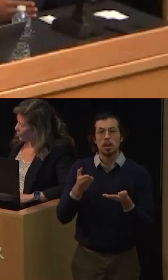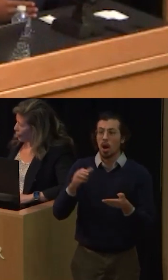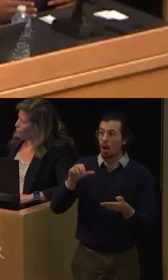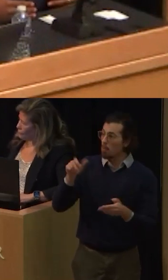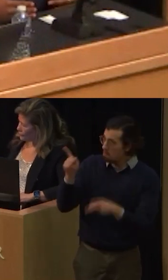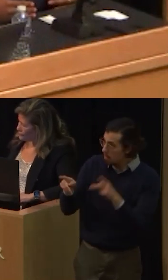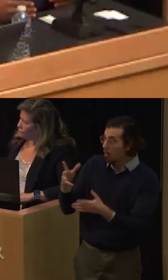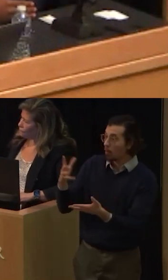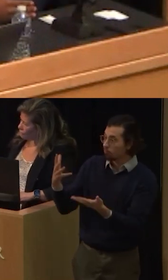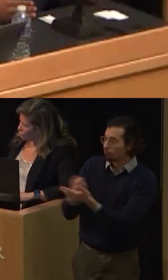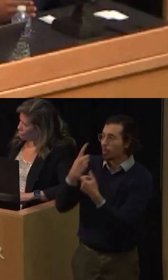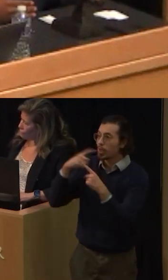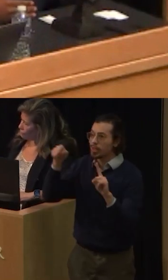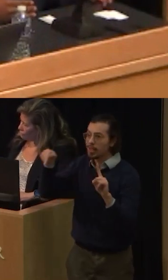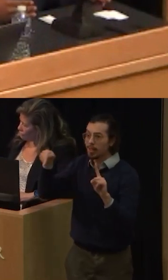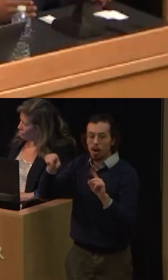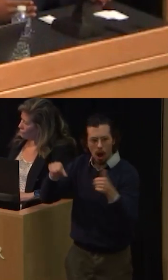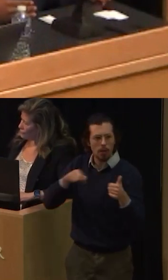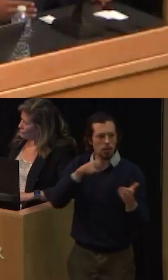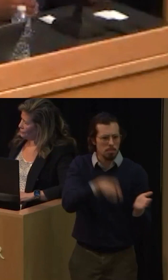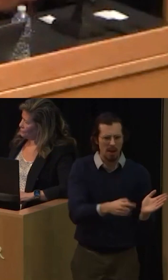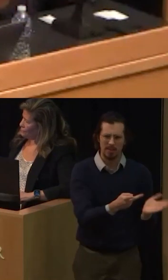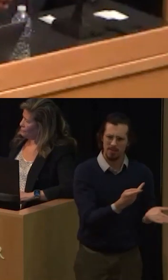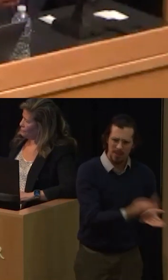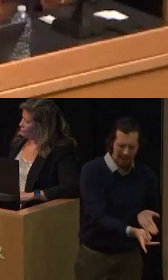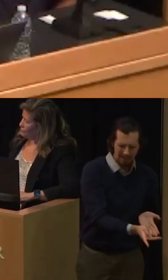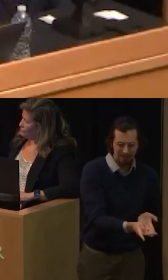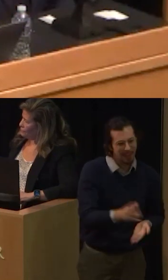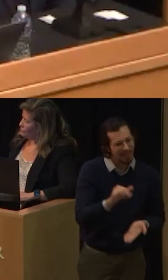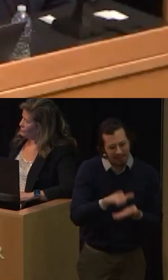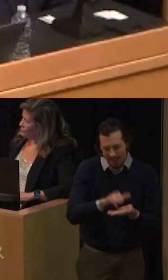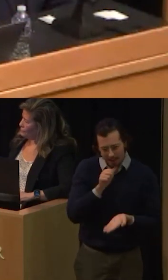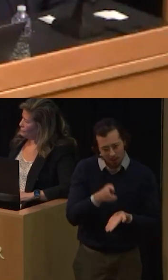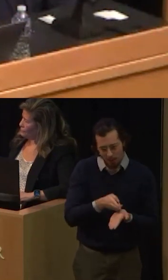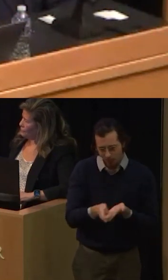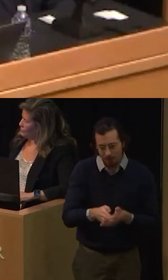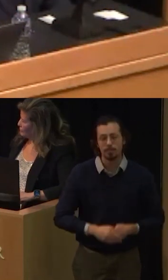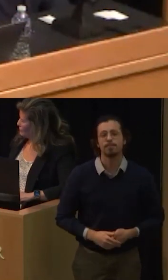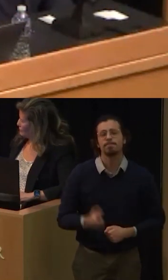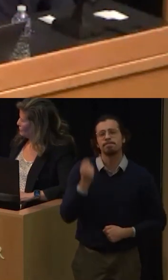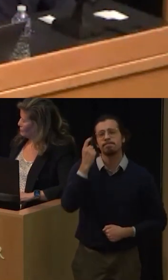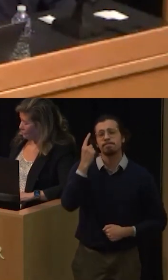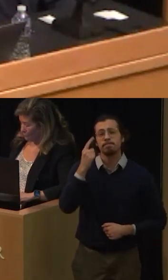other people have to fail, and that is not true. Last thing I'd say on this, childhood poverty across this country,